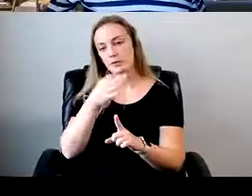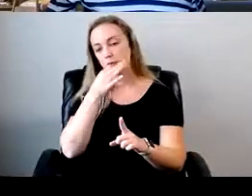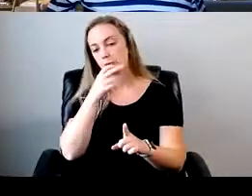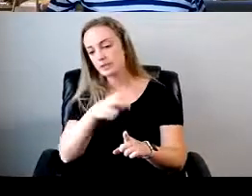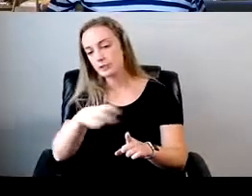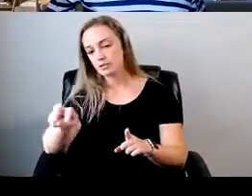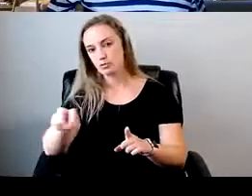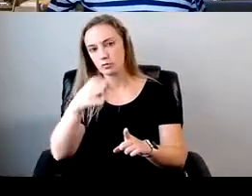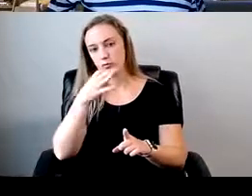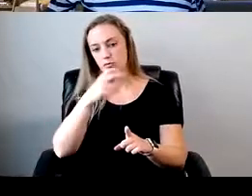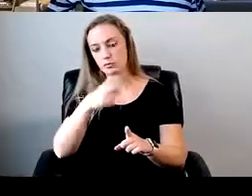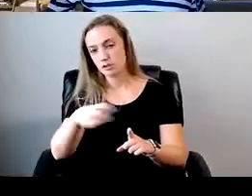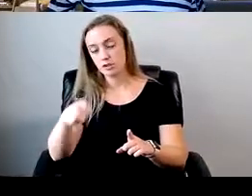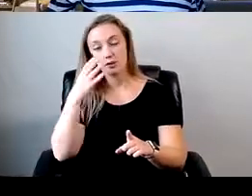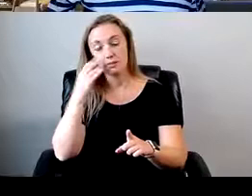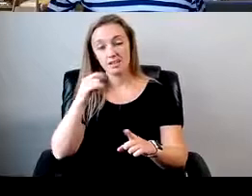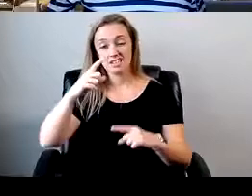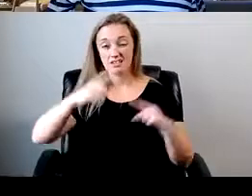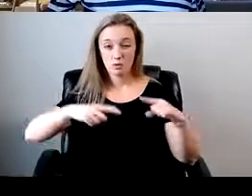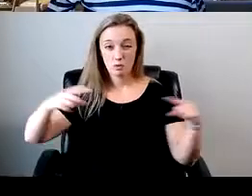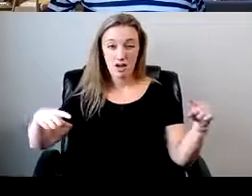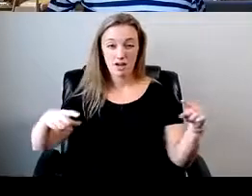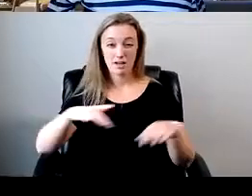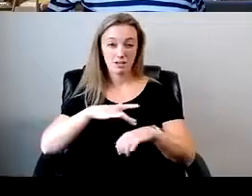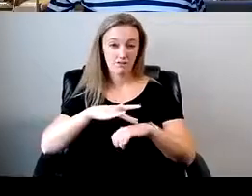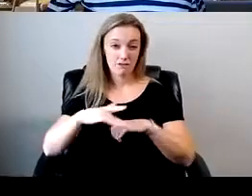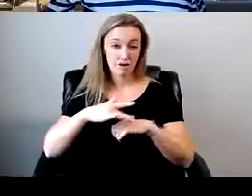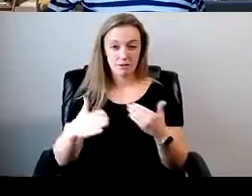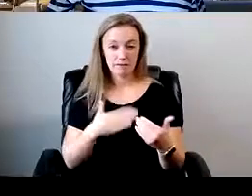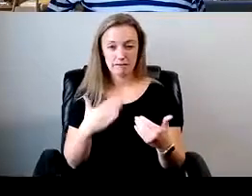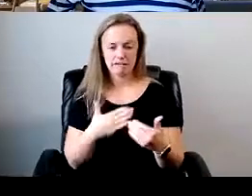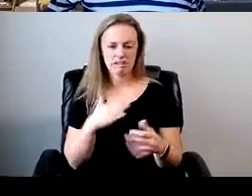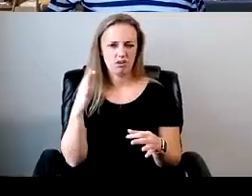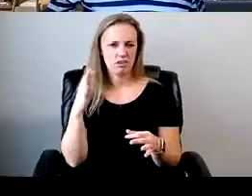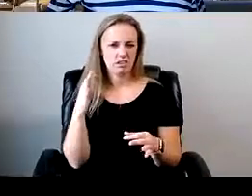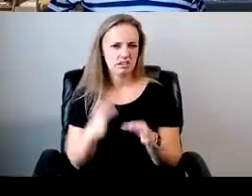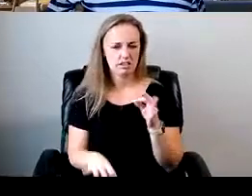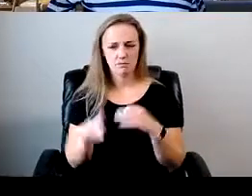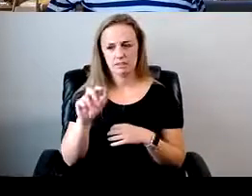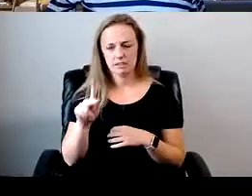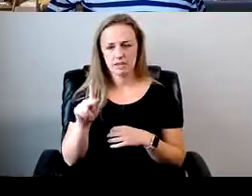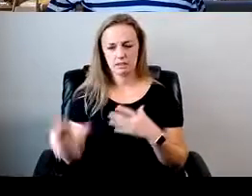Because of their variety and availability it is often a simple task to incorporate visuals